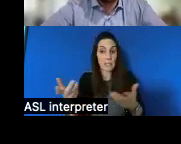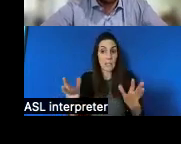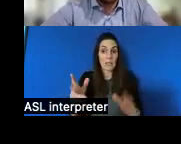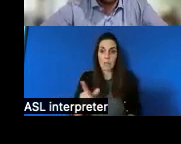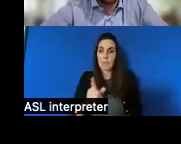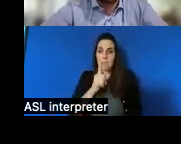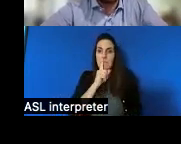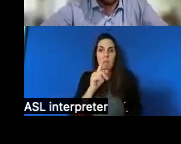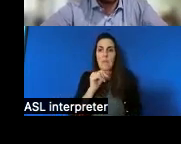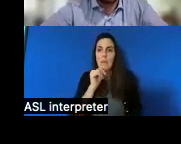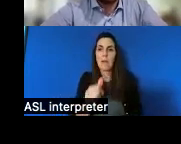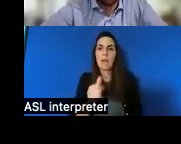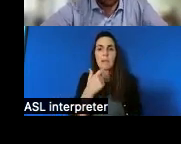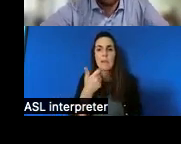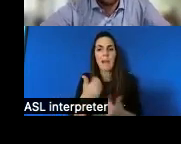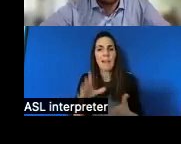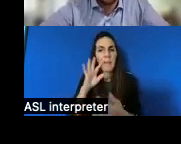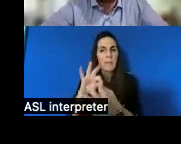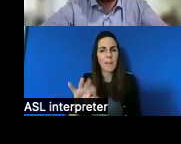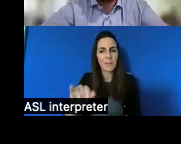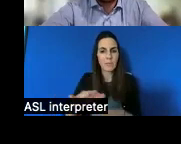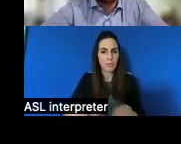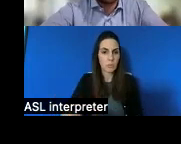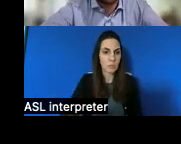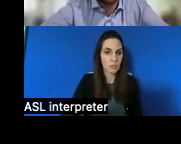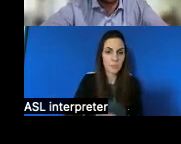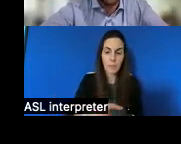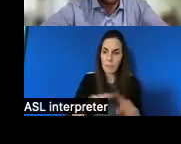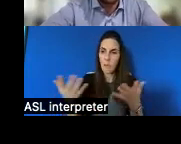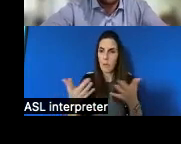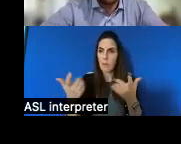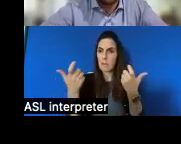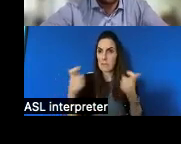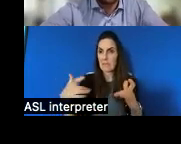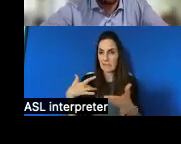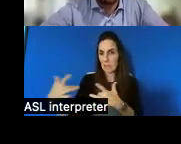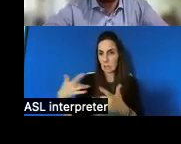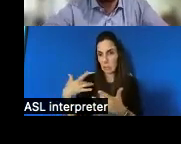about the child right but what are some of the big Financial concerns then that we end up with from